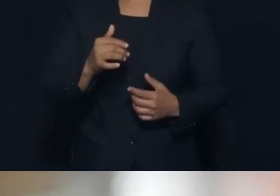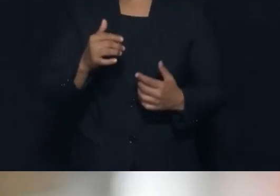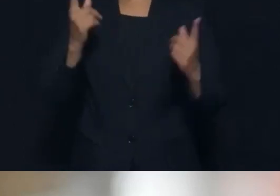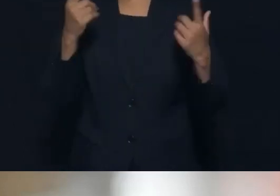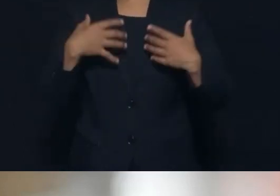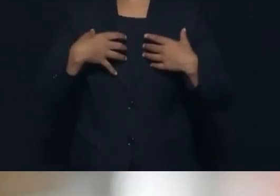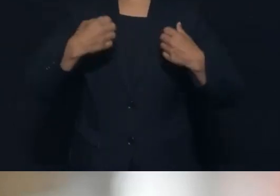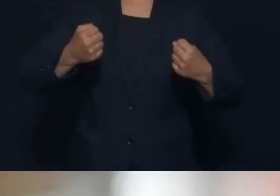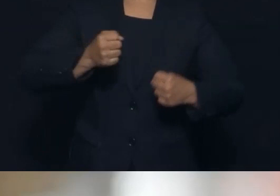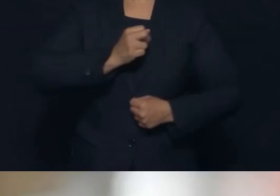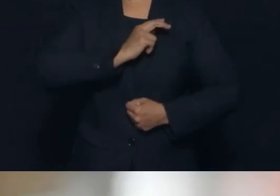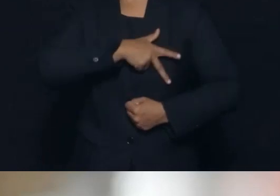We do have means for combating barriers. But the process has been slows down.